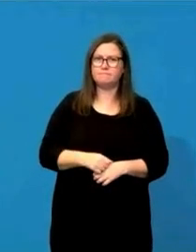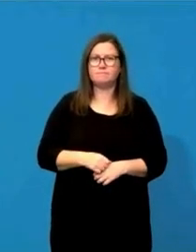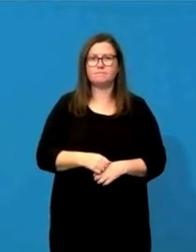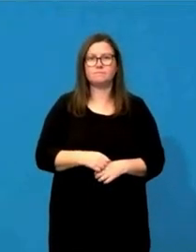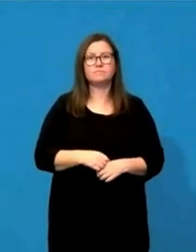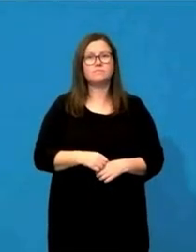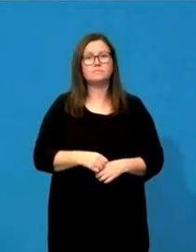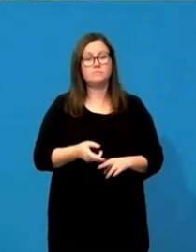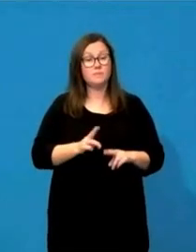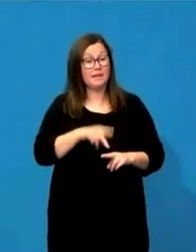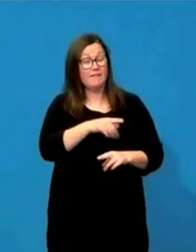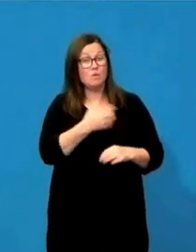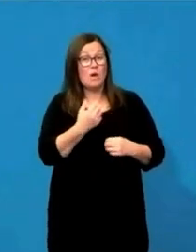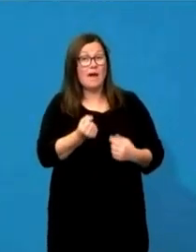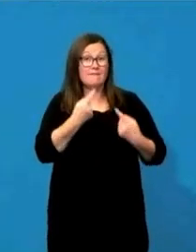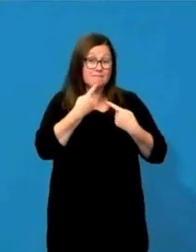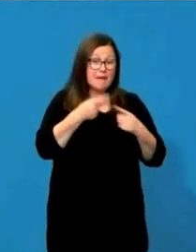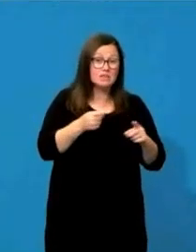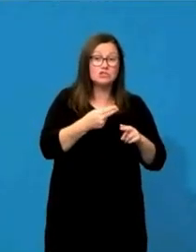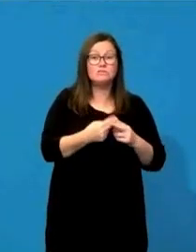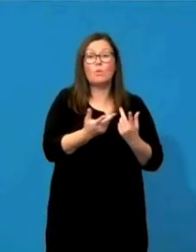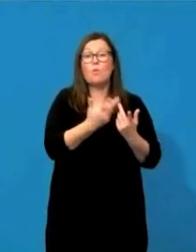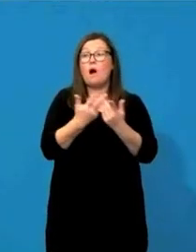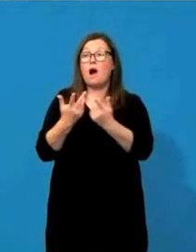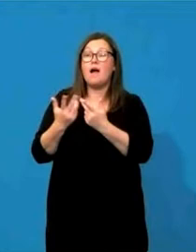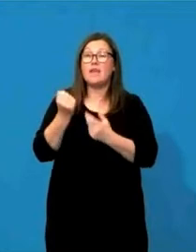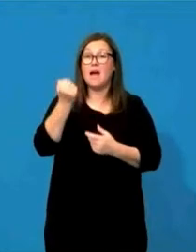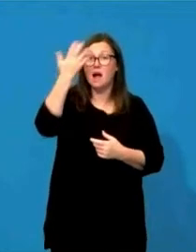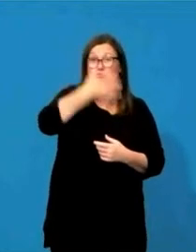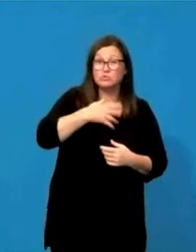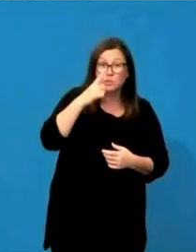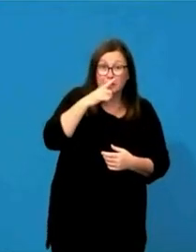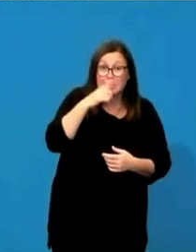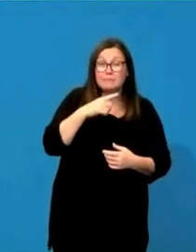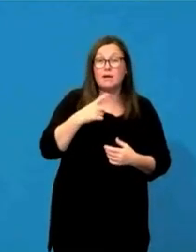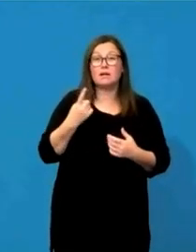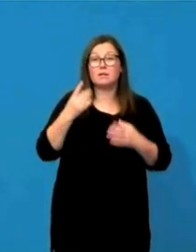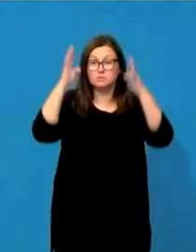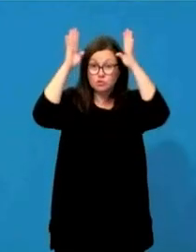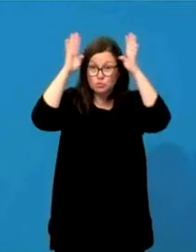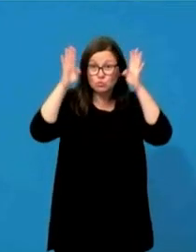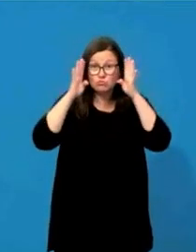listening or Torres Strait Islander people who might be listening, would you like to share any message for them?